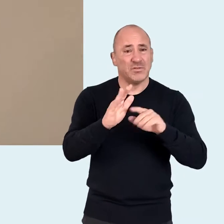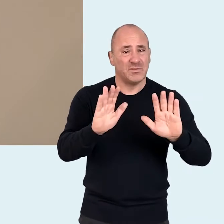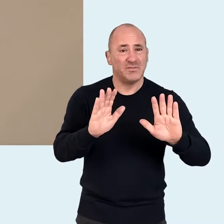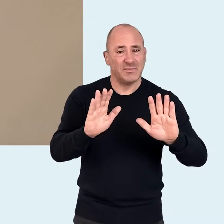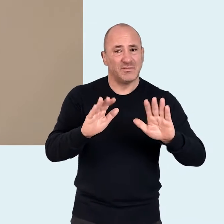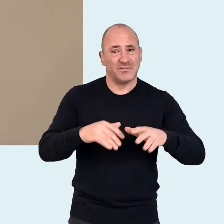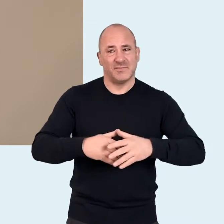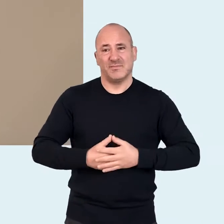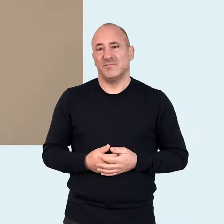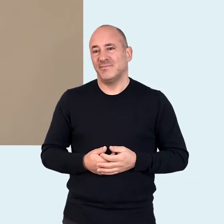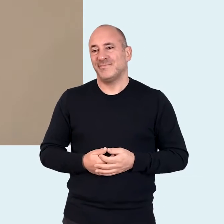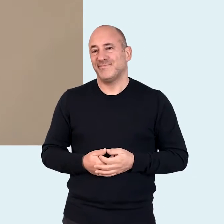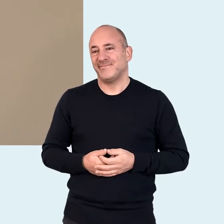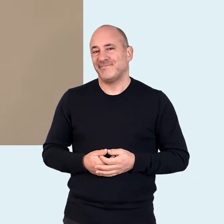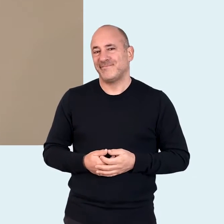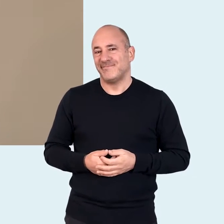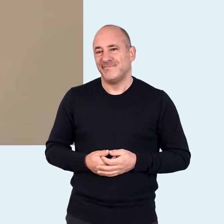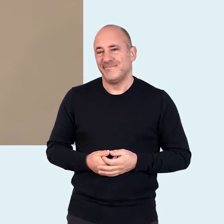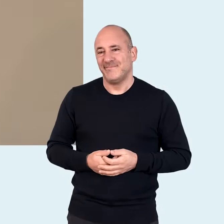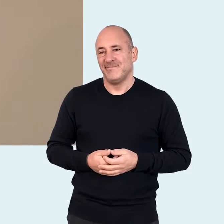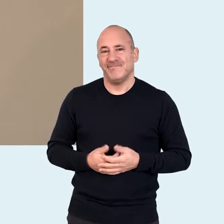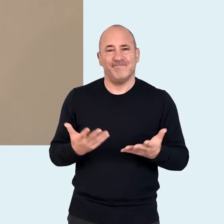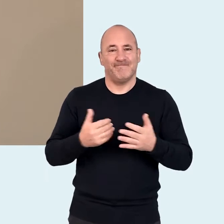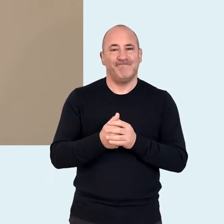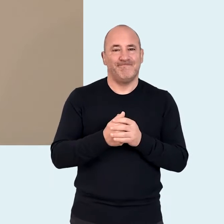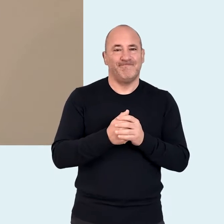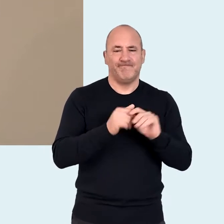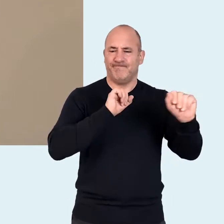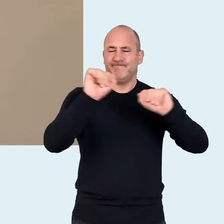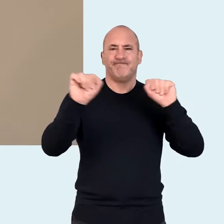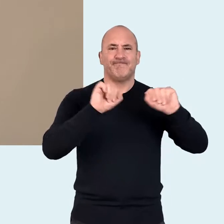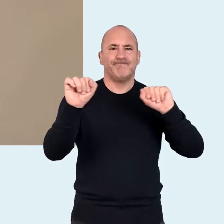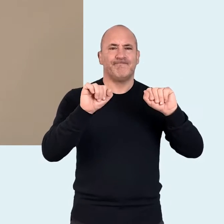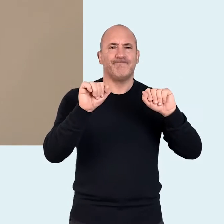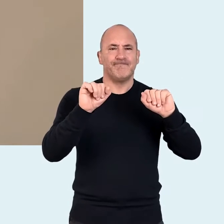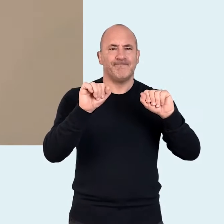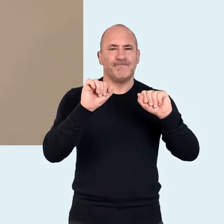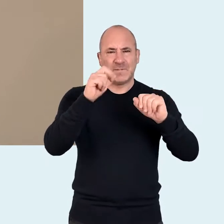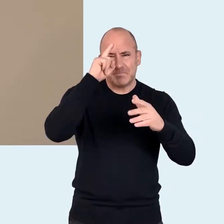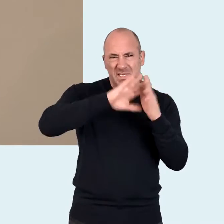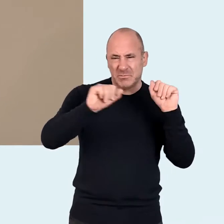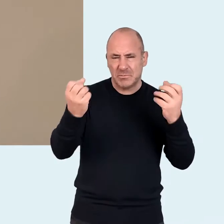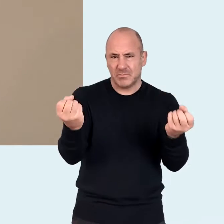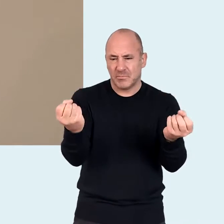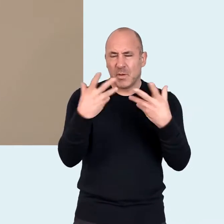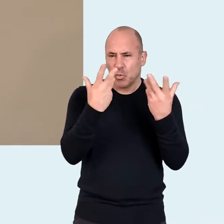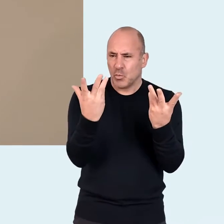facilitate others is an important aspect. To take on board what other people with different